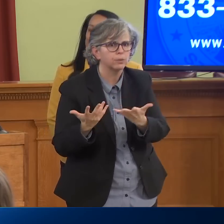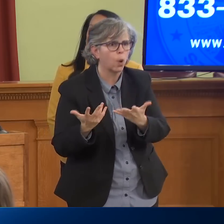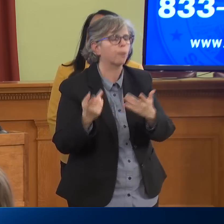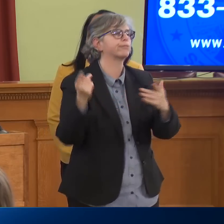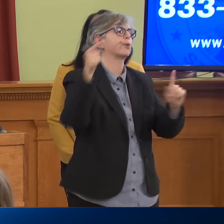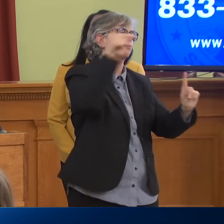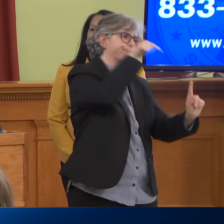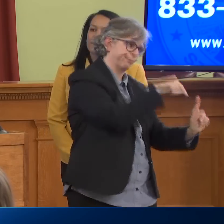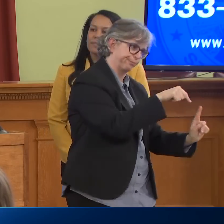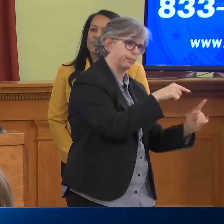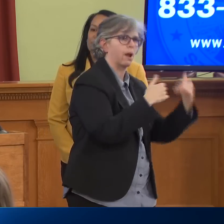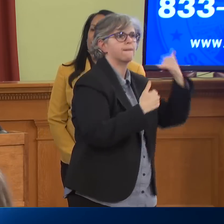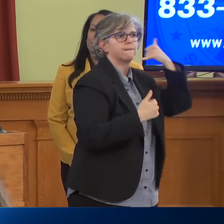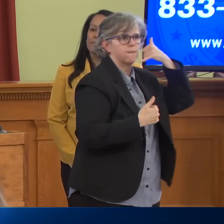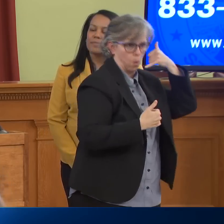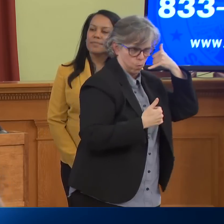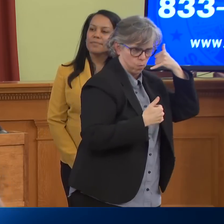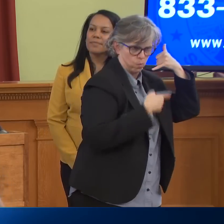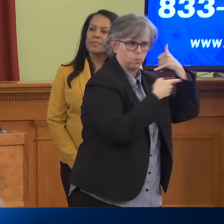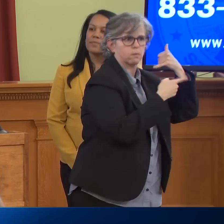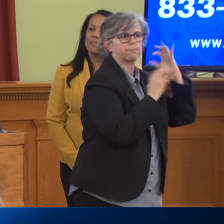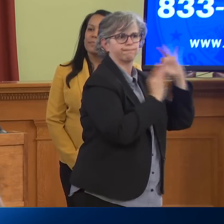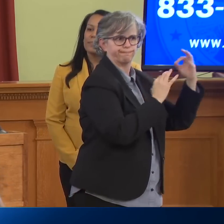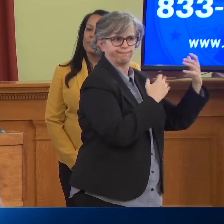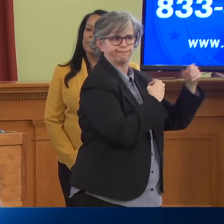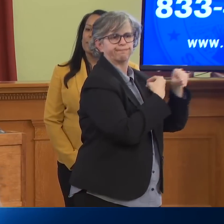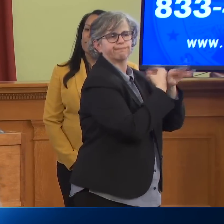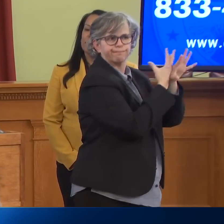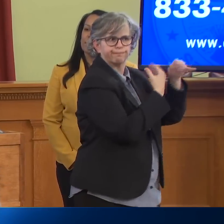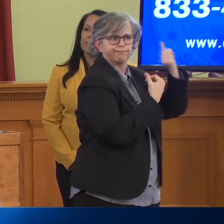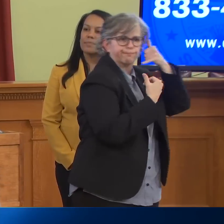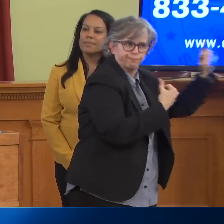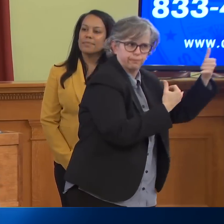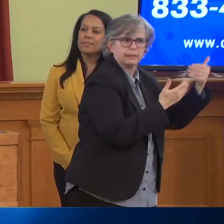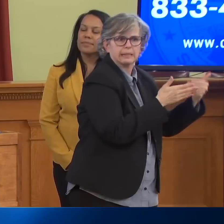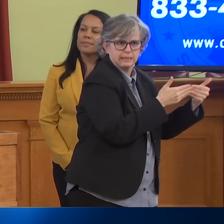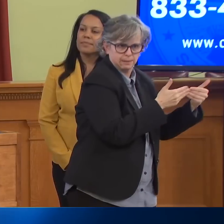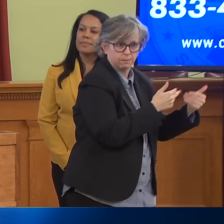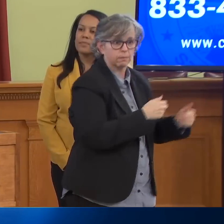HOME, AND THROUGH THE LANDLINE. IT IS IMPORTANT BECAUSE WE KNOW THAT BROADBAND AND CELLULAR SERVICE ARE NOT AVAILABLE IN